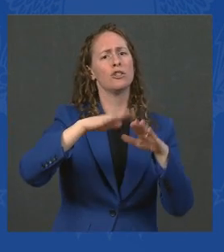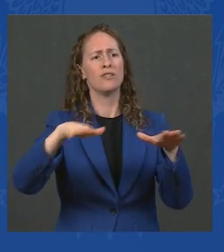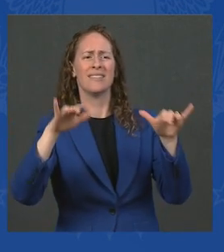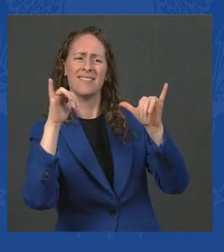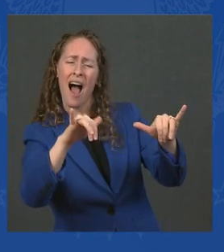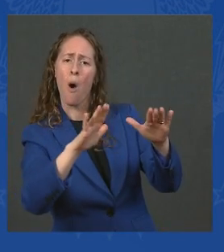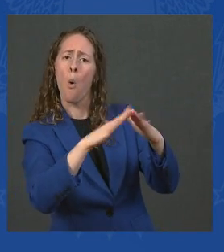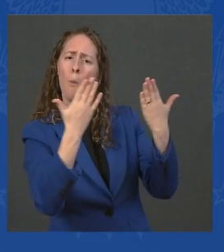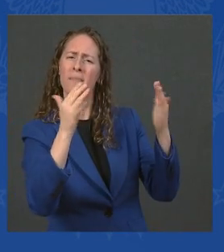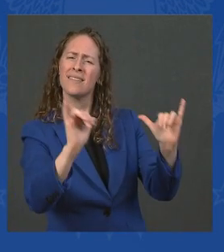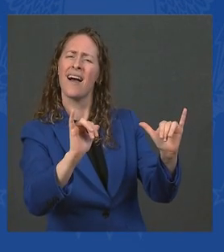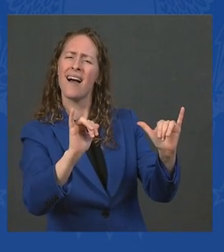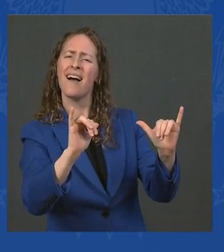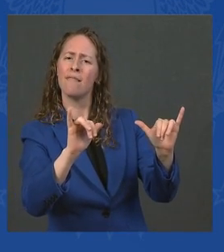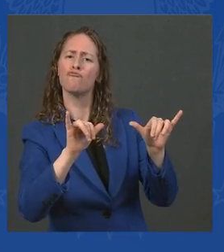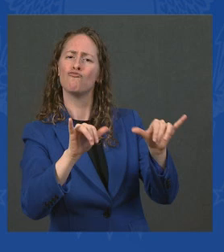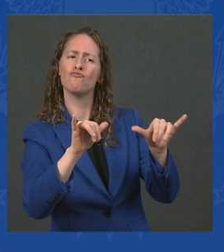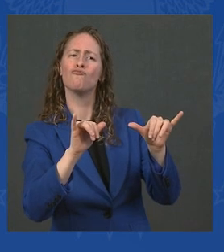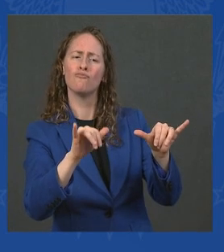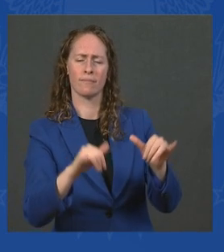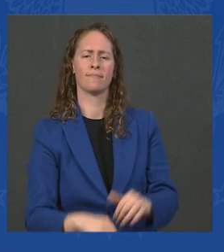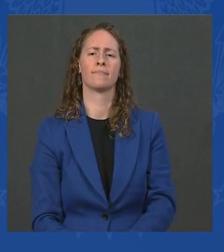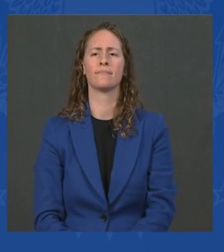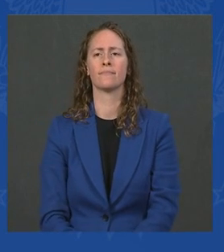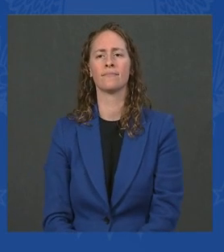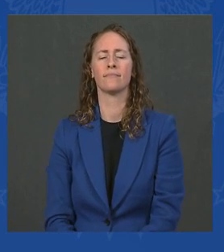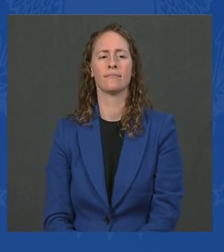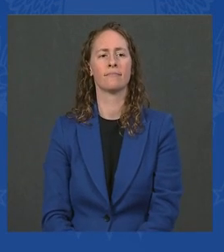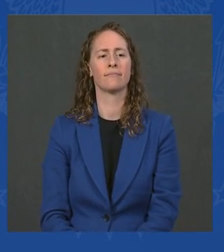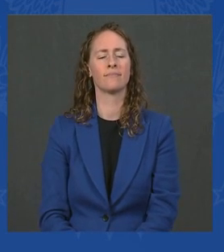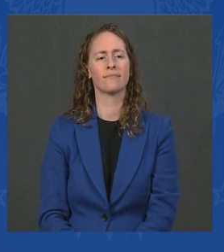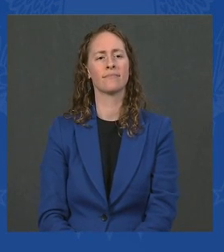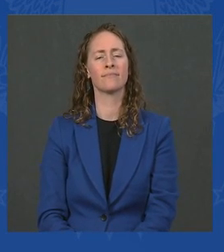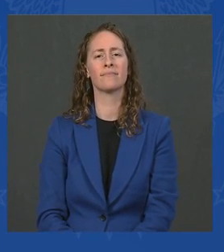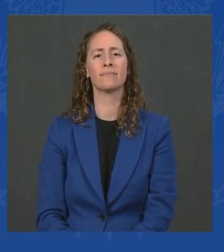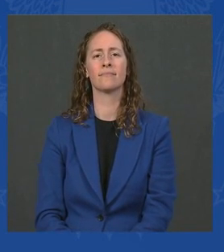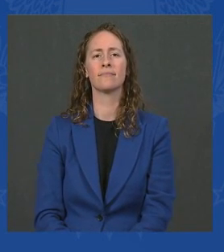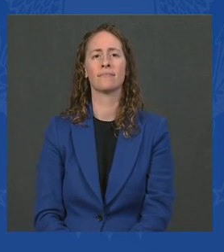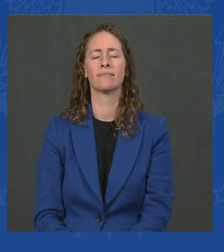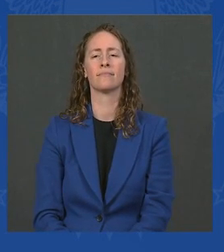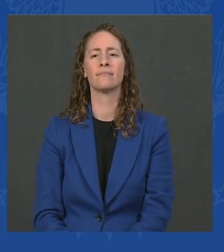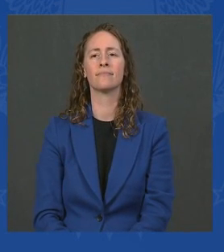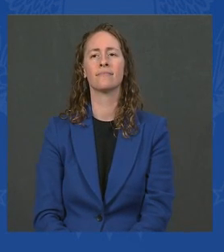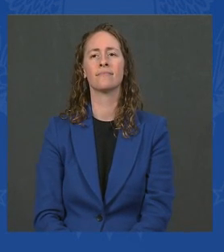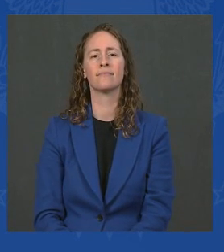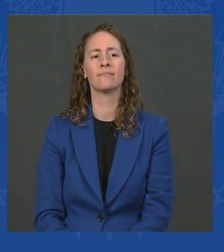Now, any parent -- -- now, for any parent,